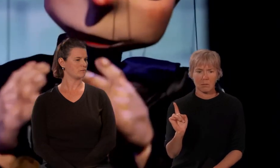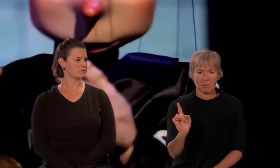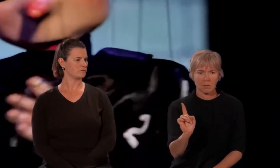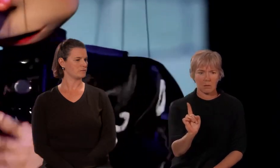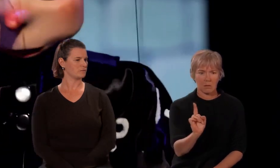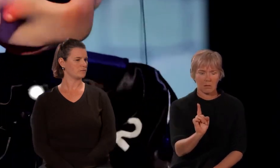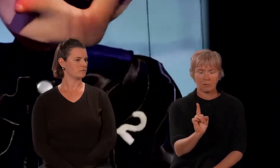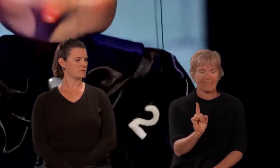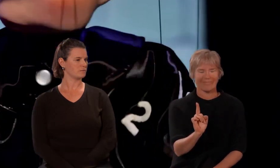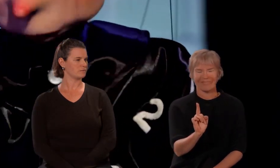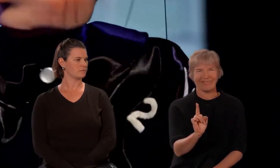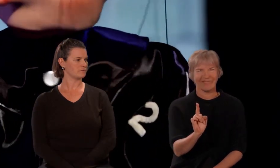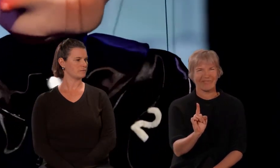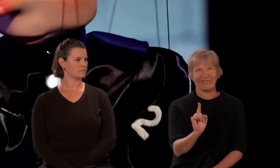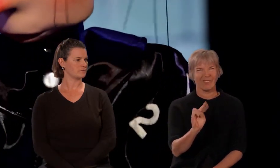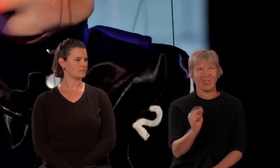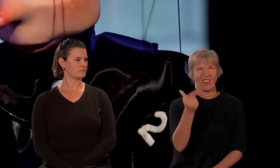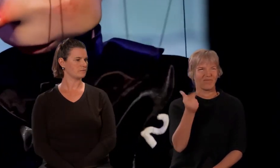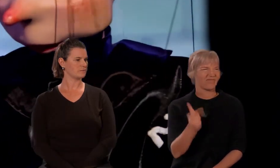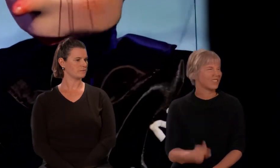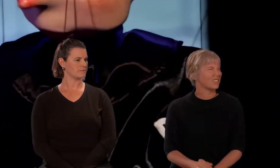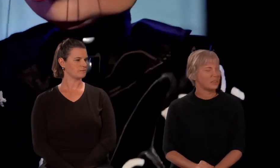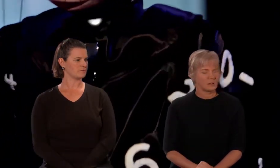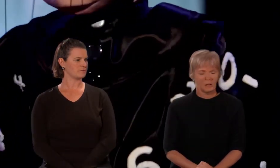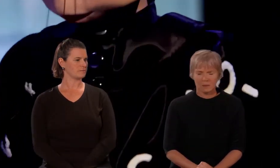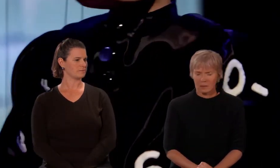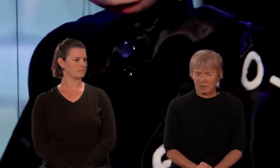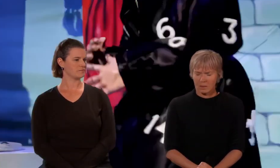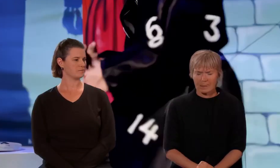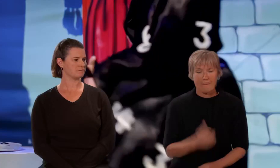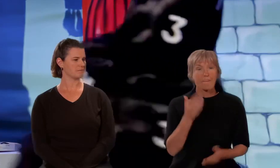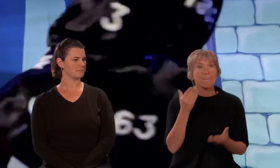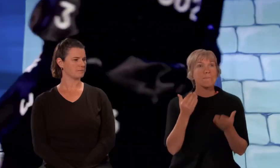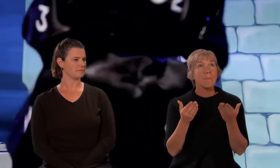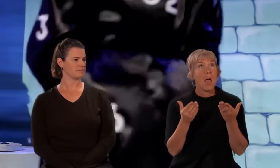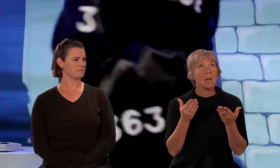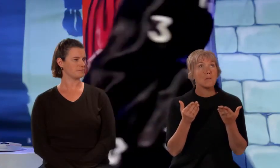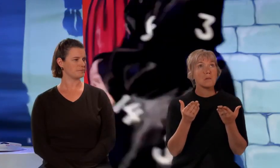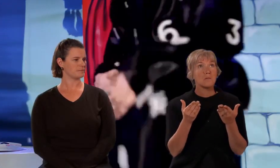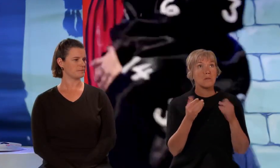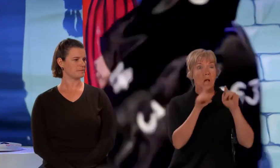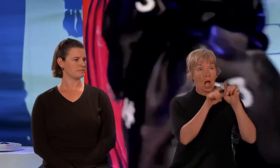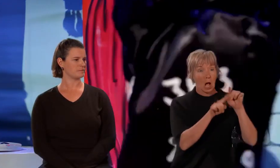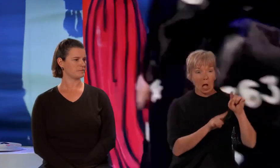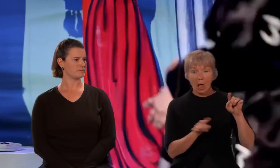Well, that didn't work out very successfully. Perhaps walking in a square will clear my thoughts.